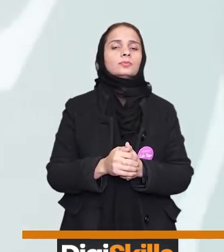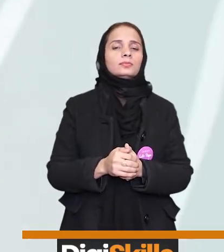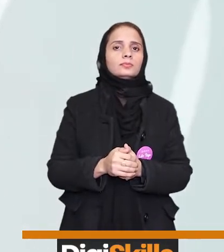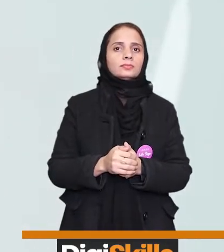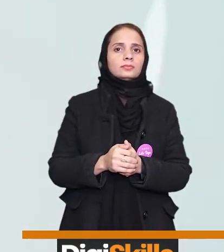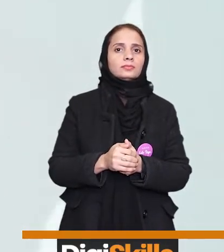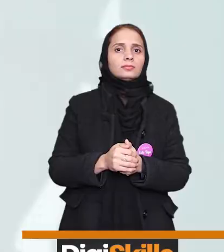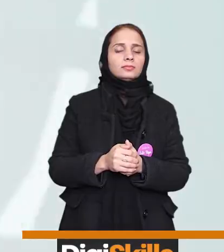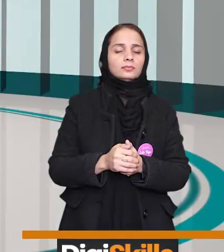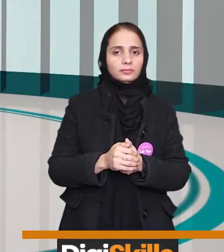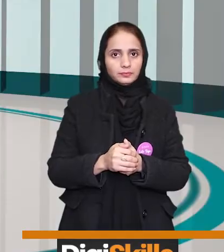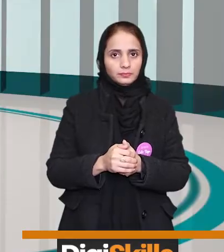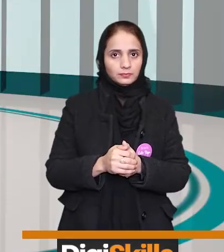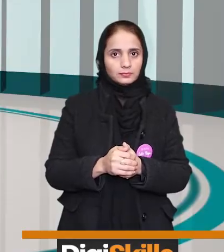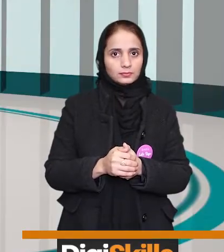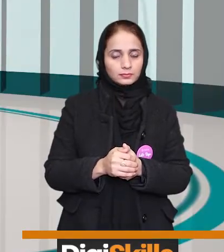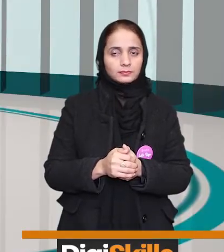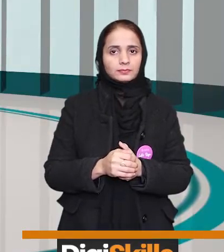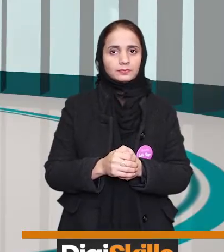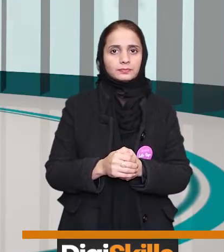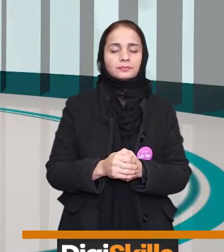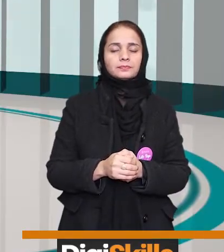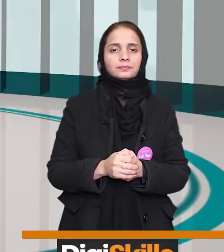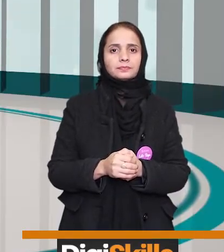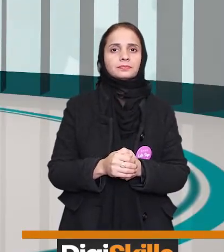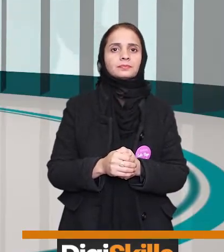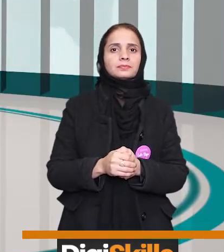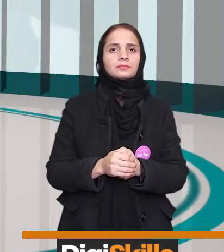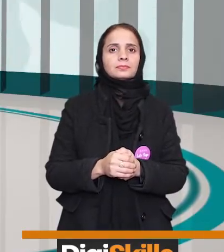recognize who you are and you should trust yourself.